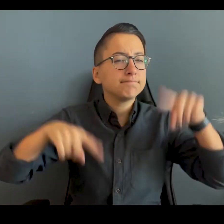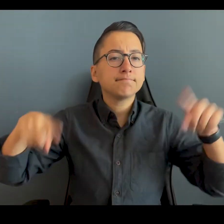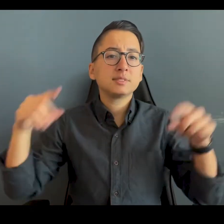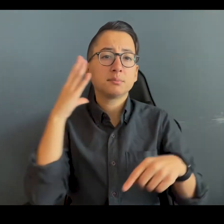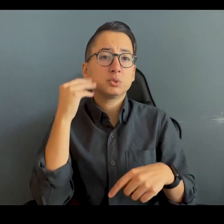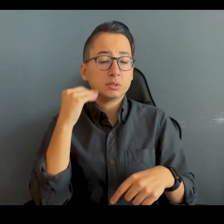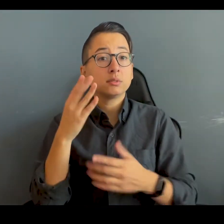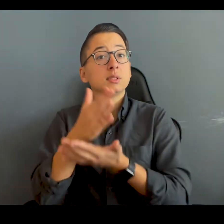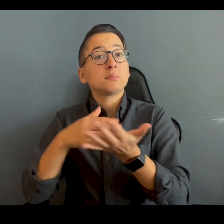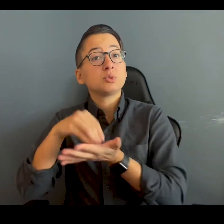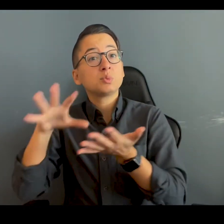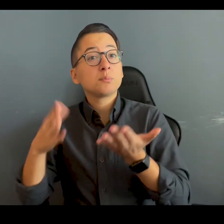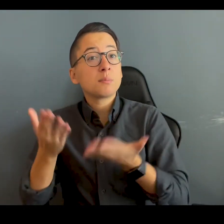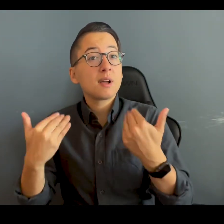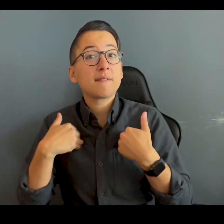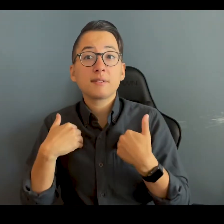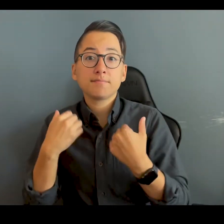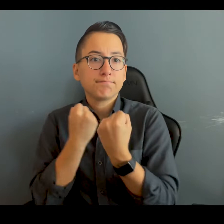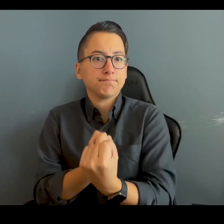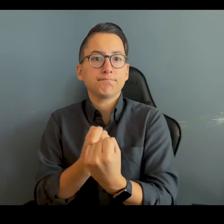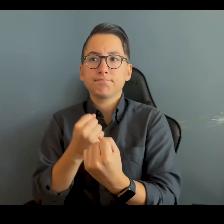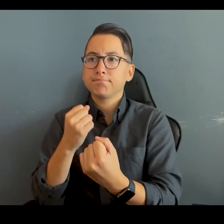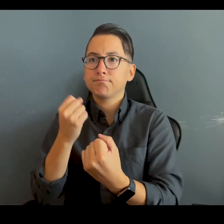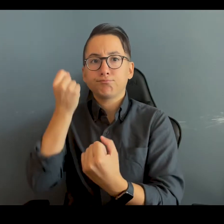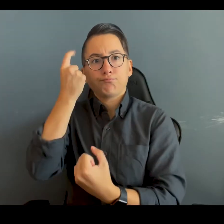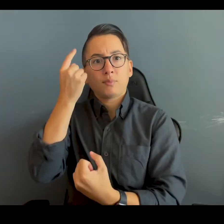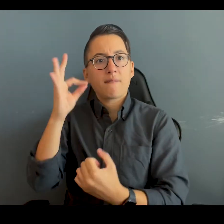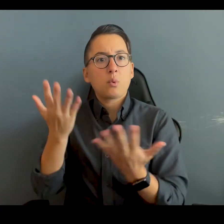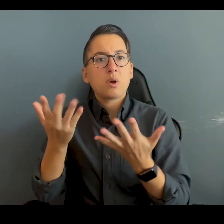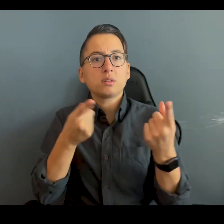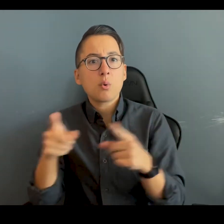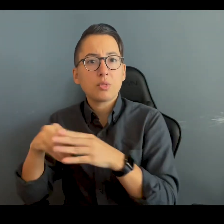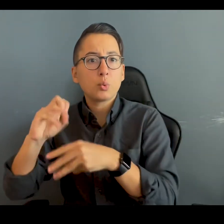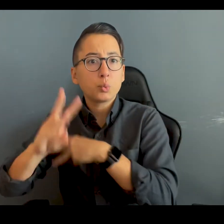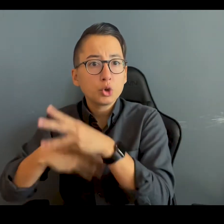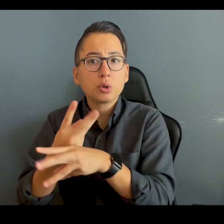We may see some students who have a strong understanding of what is going on in the world,